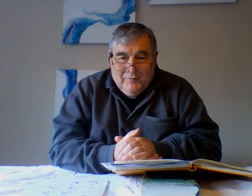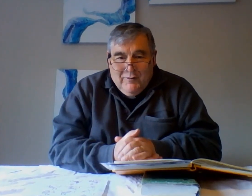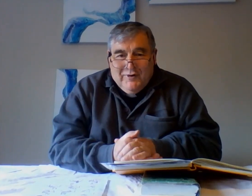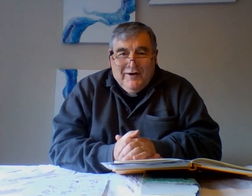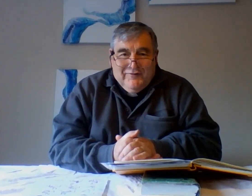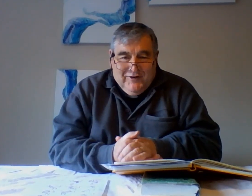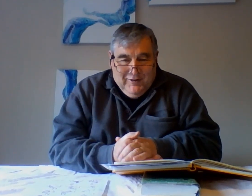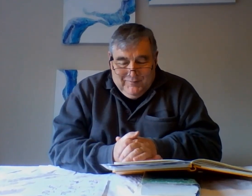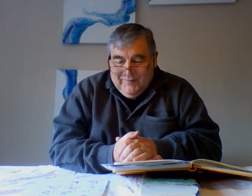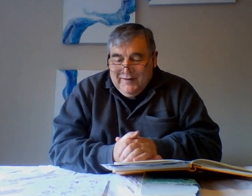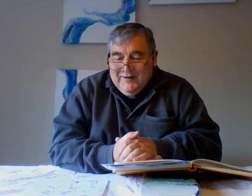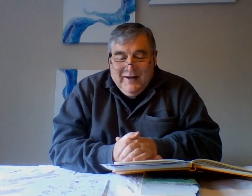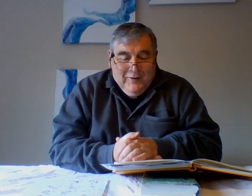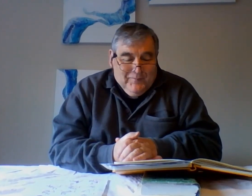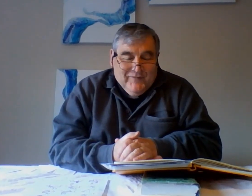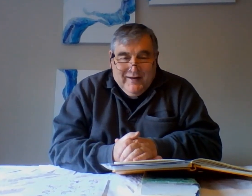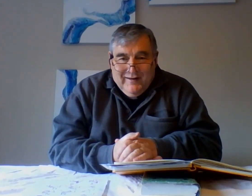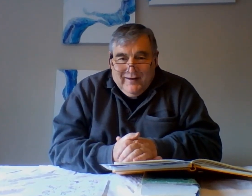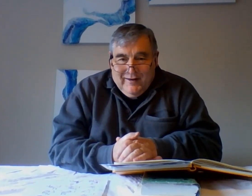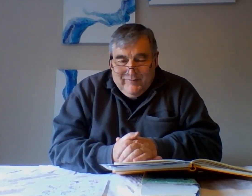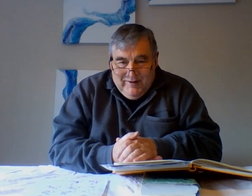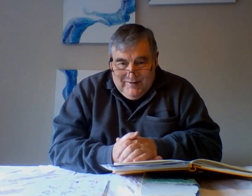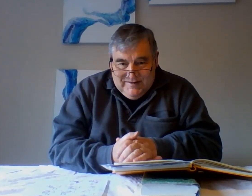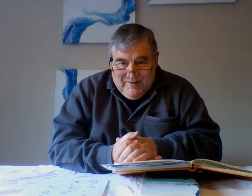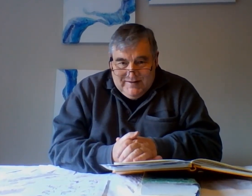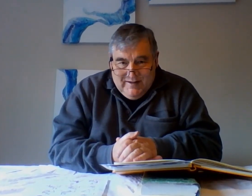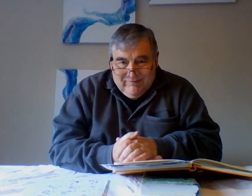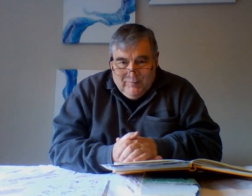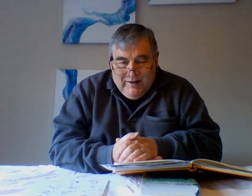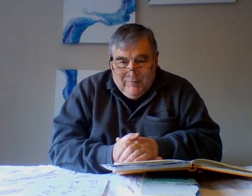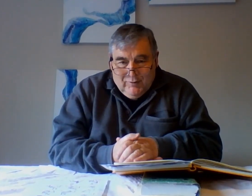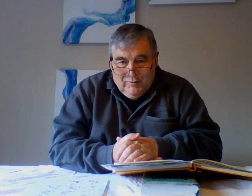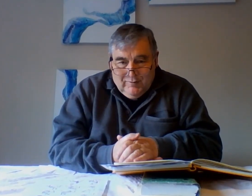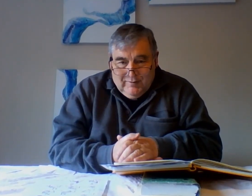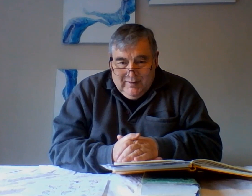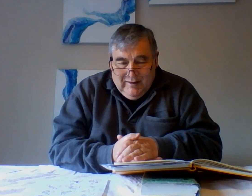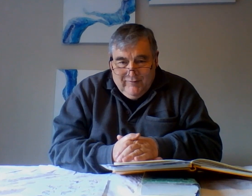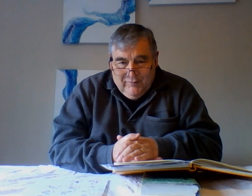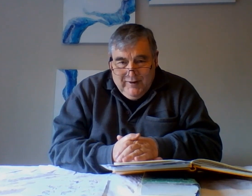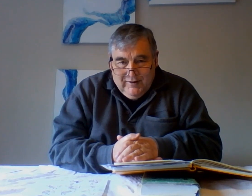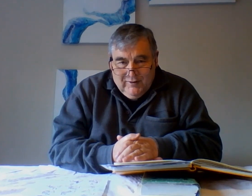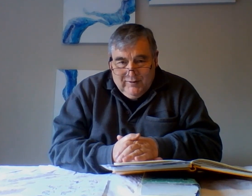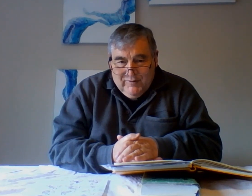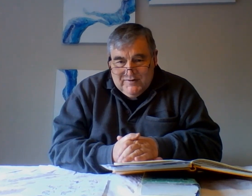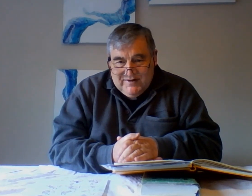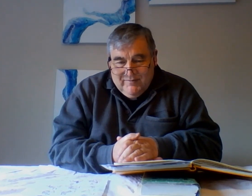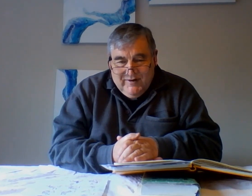Well good afternoon and hello. I've been asked by several people if we could put something